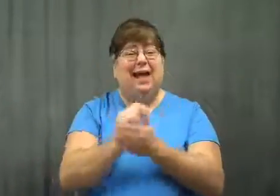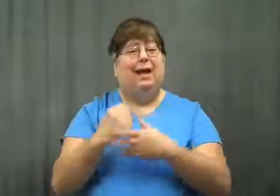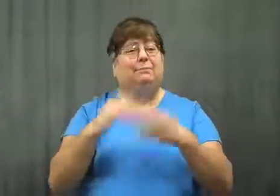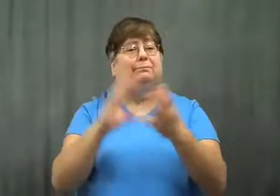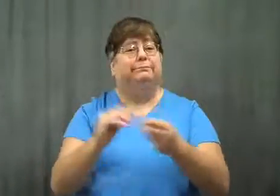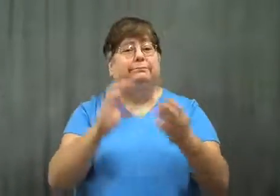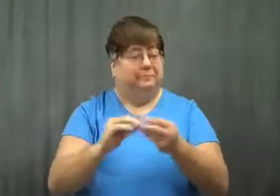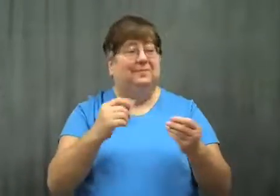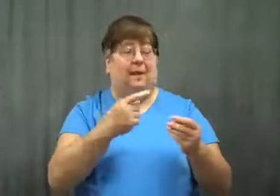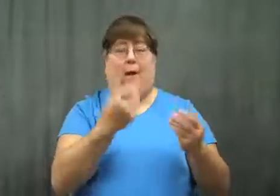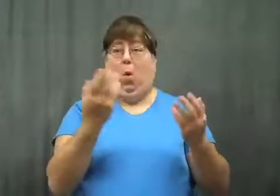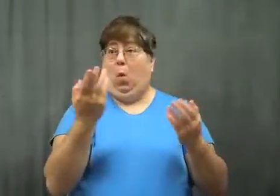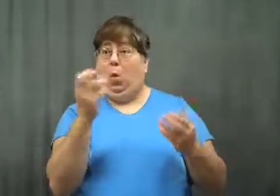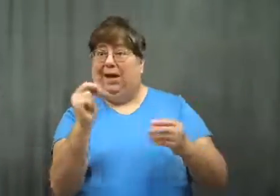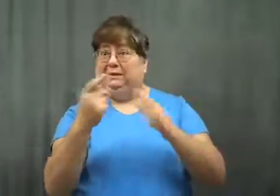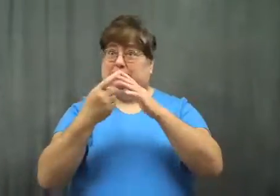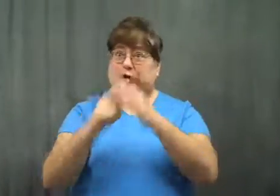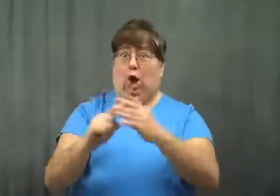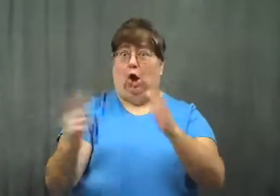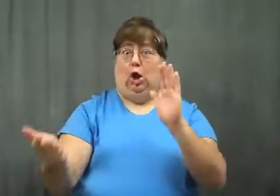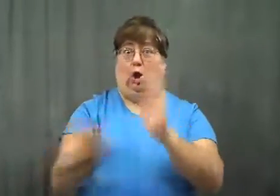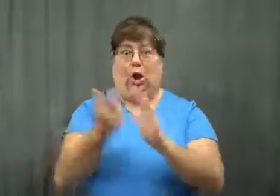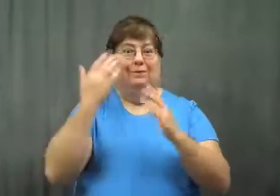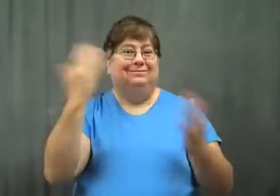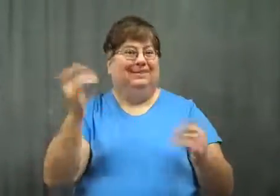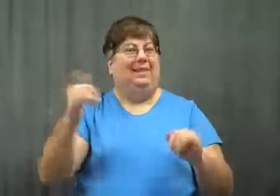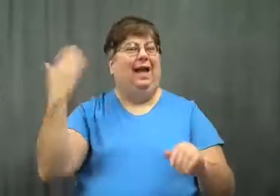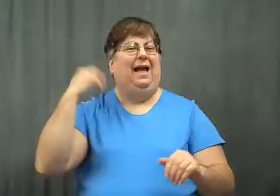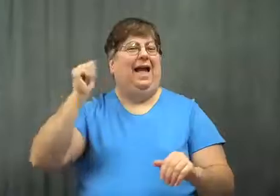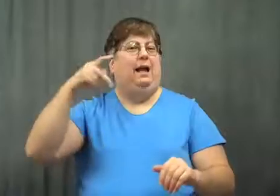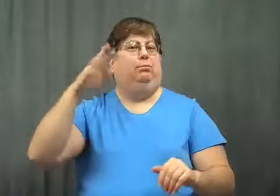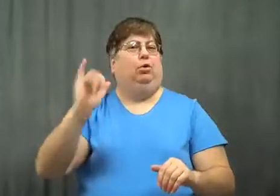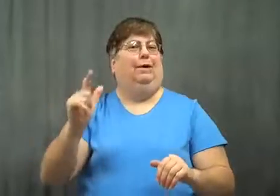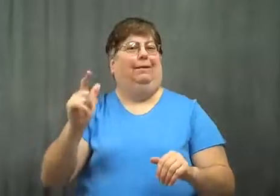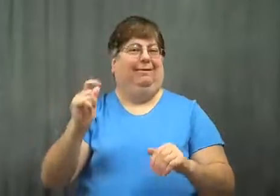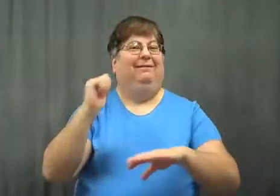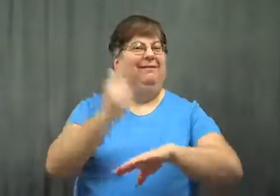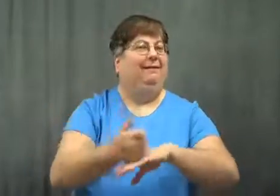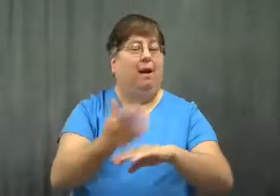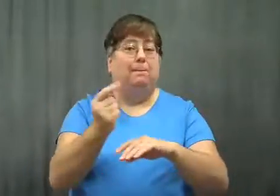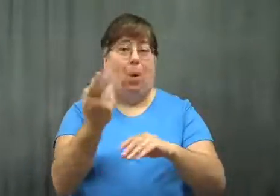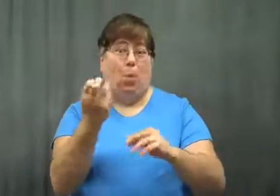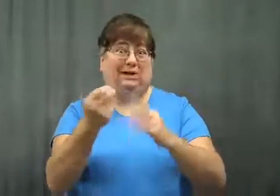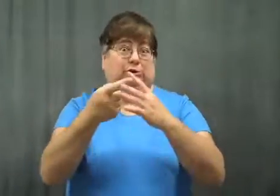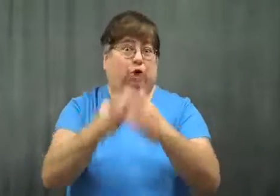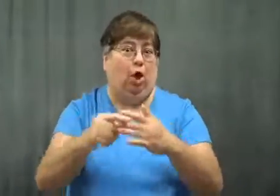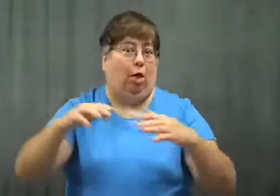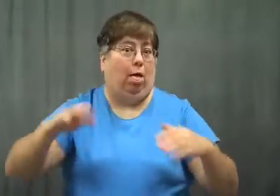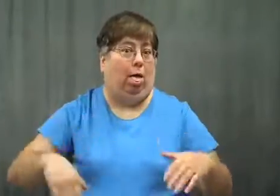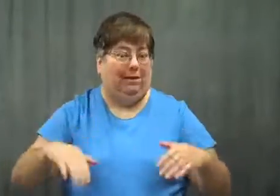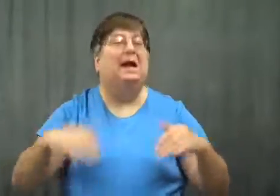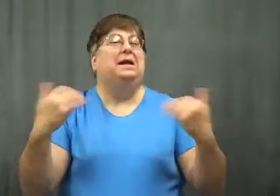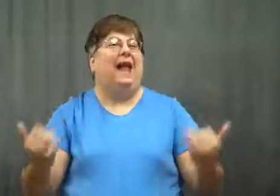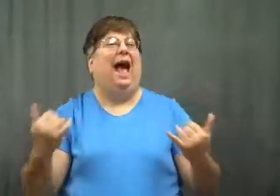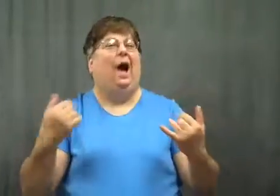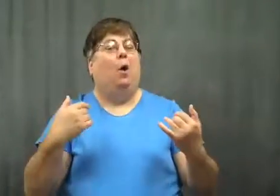At that time, it was unknown when the law would go into effect. It was enacted in April, but the effective date was undecided.